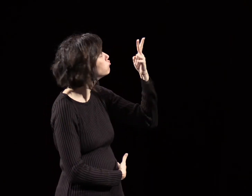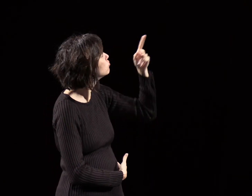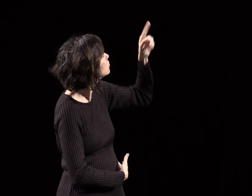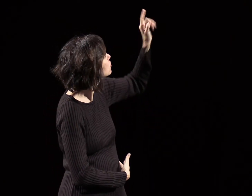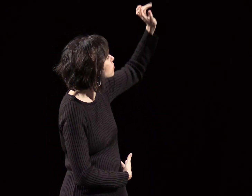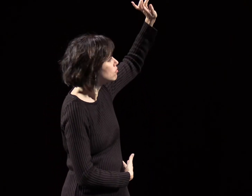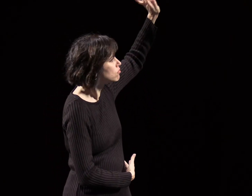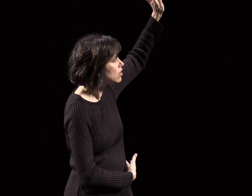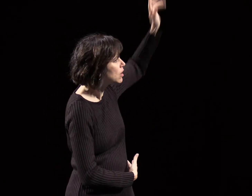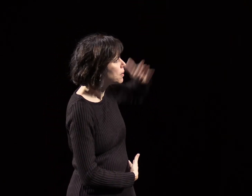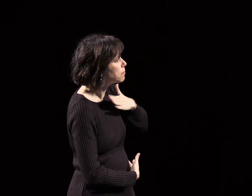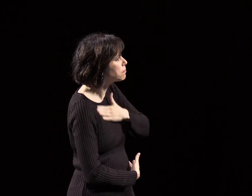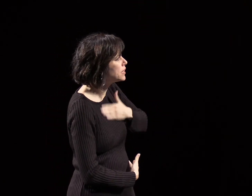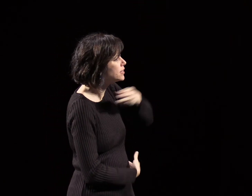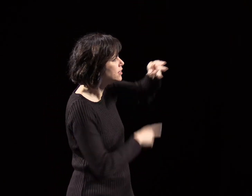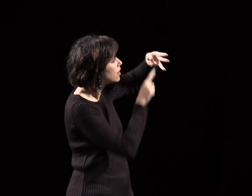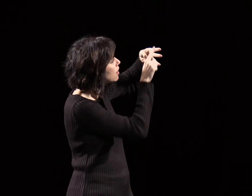Would you mind clicking on that, please?